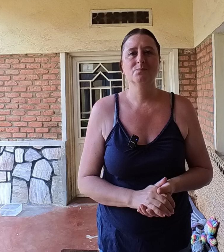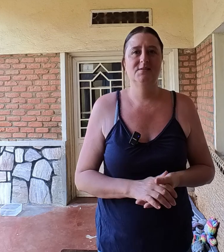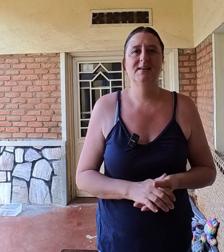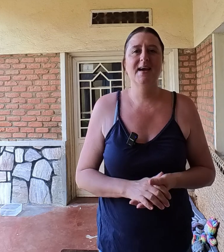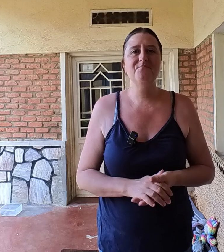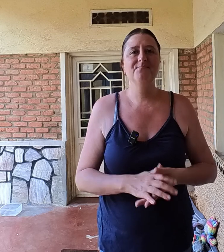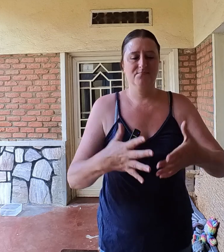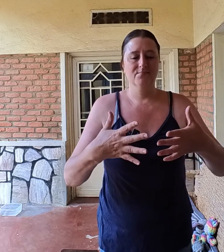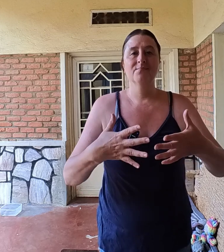I'll do that again.